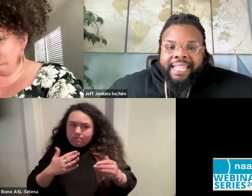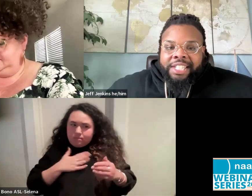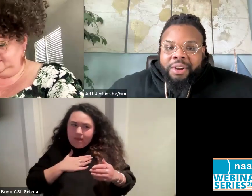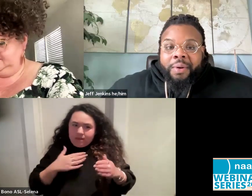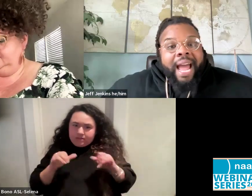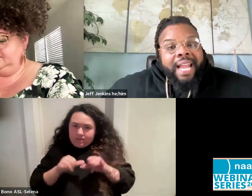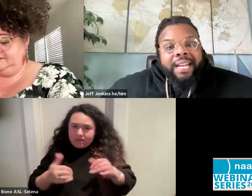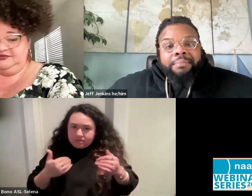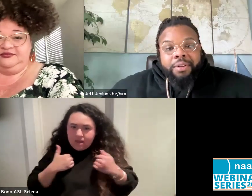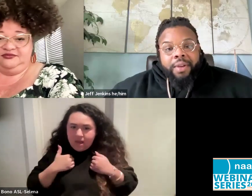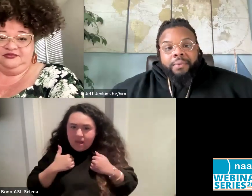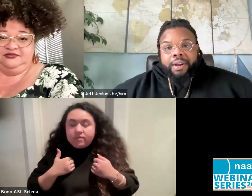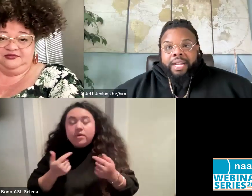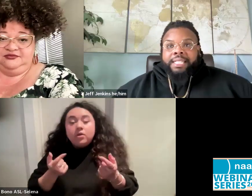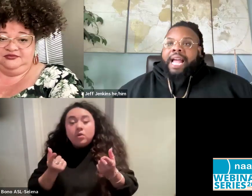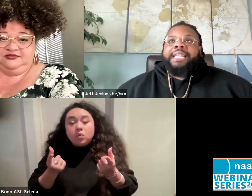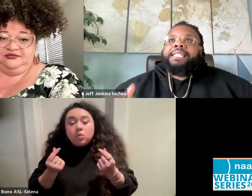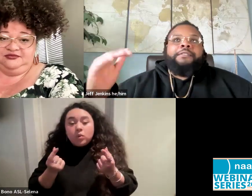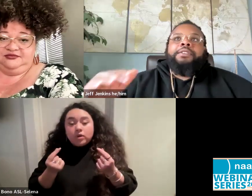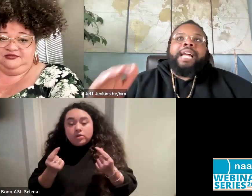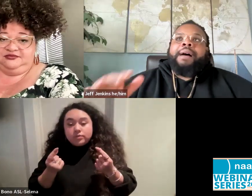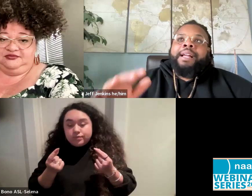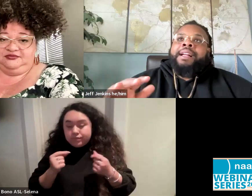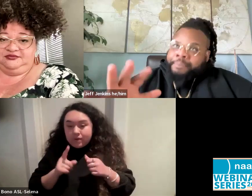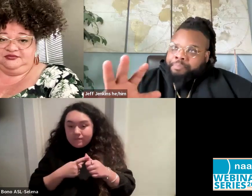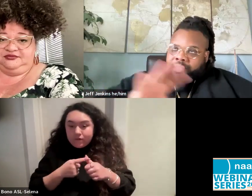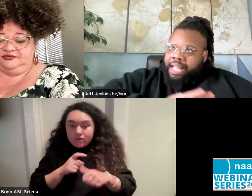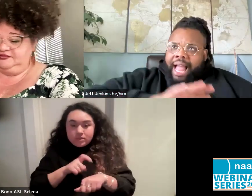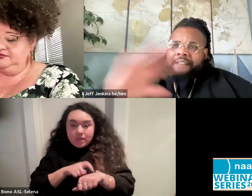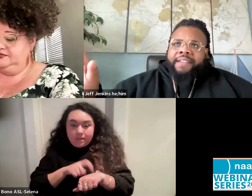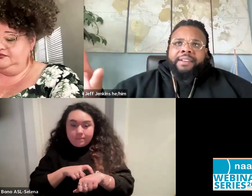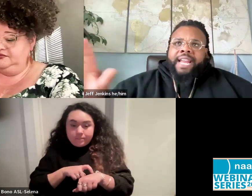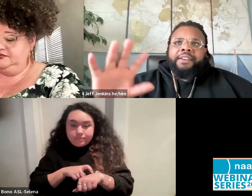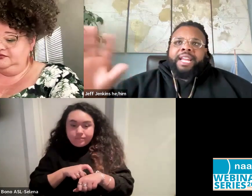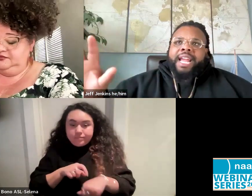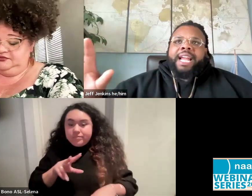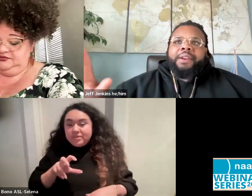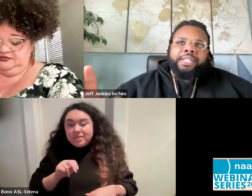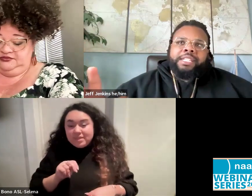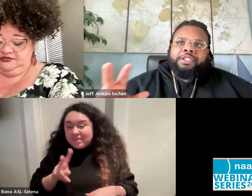And so what I ended up doing was and this is the first time I've ever done any kind of research